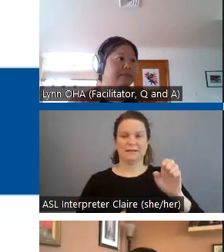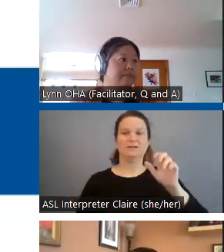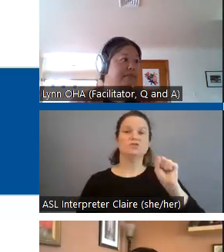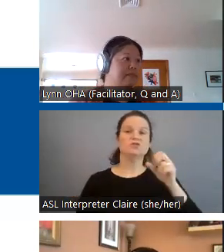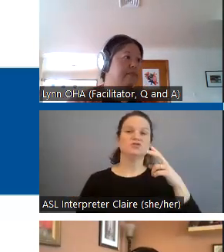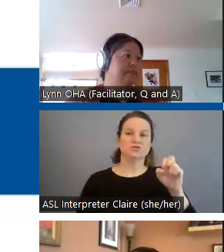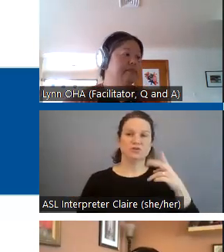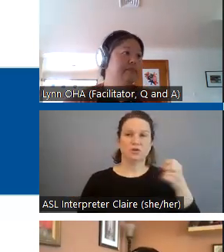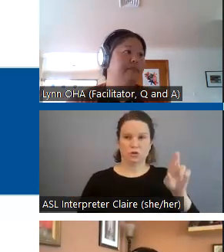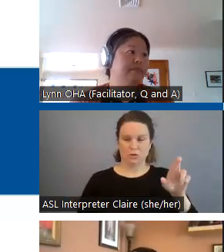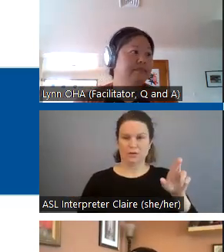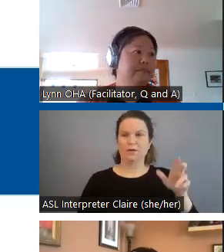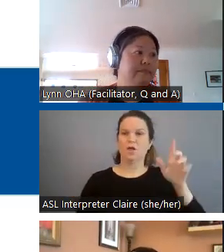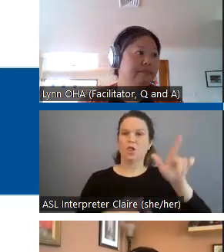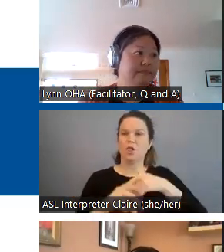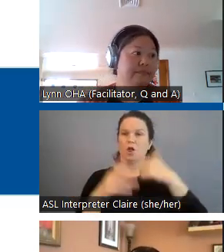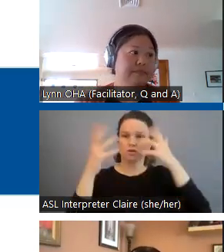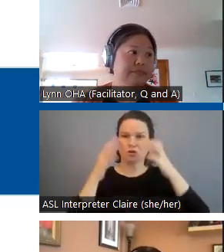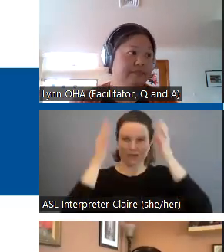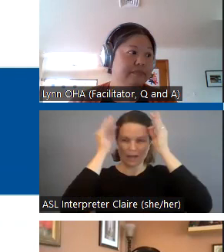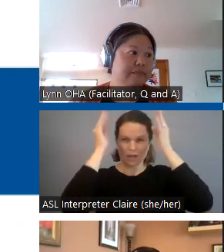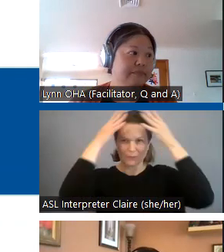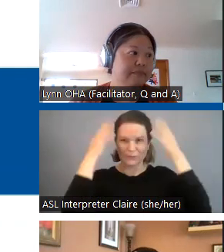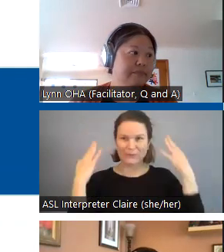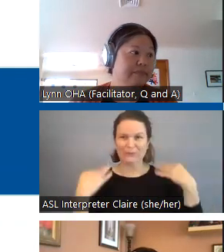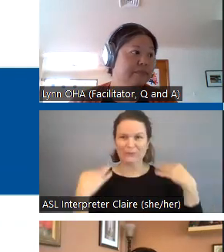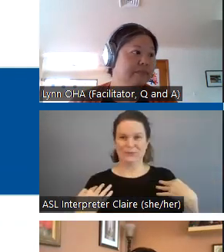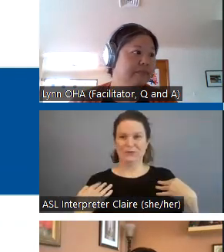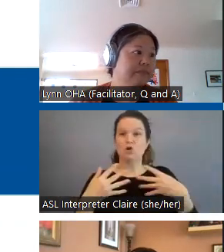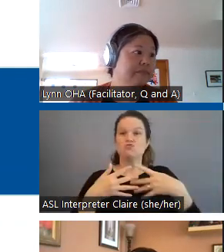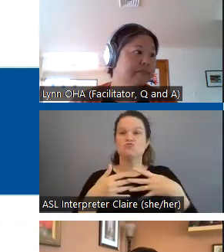I have long, dark hair that's styled down